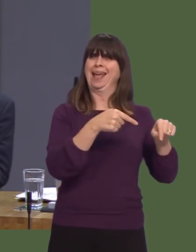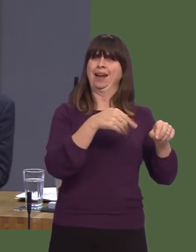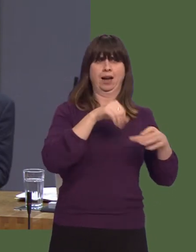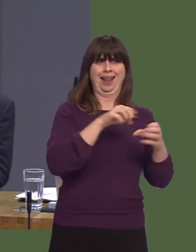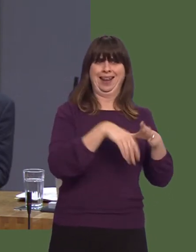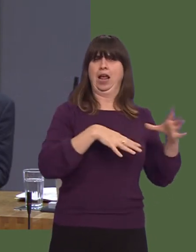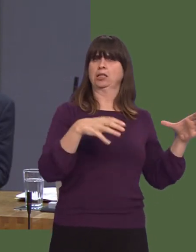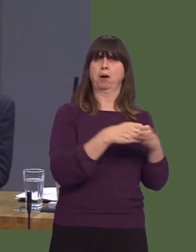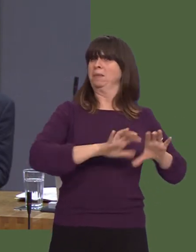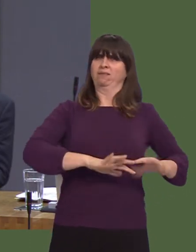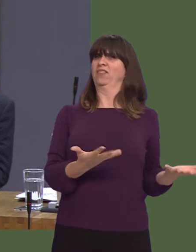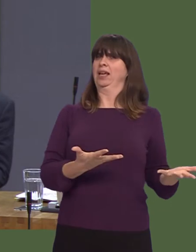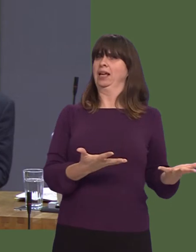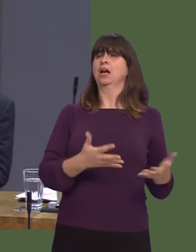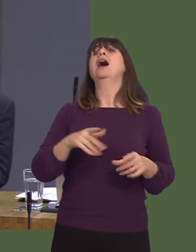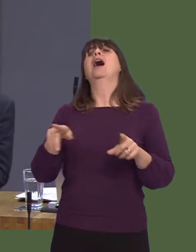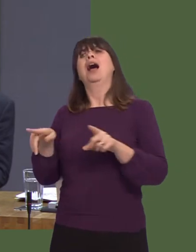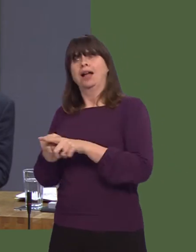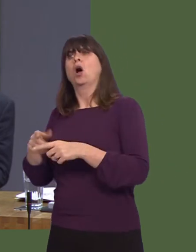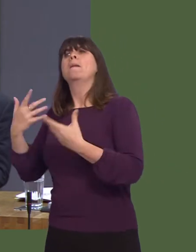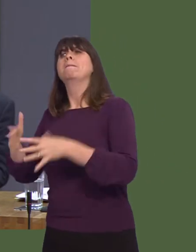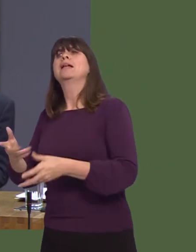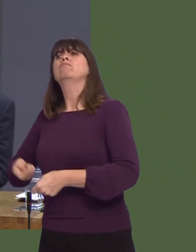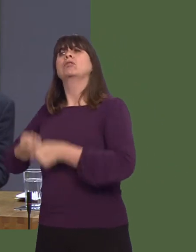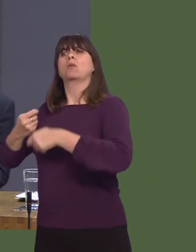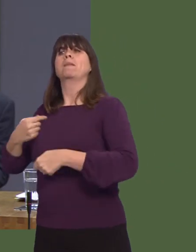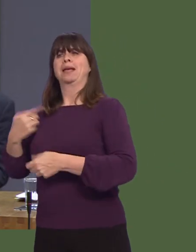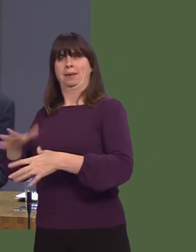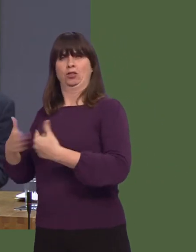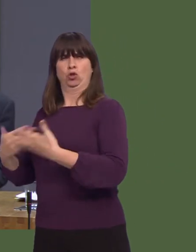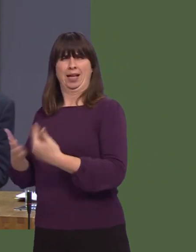raised with you were dealt with. If you didn't deal with issues of bullying, can you tell